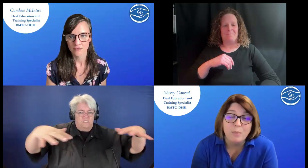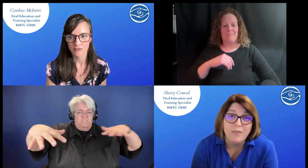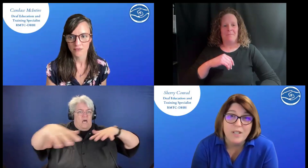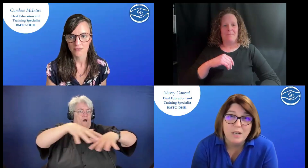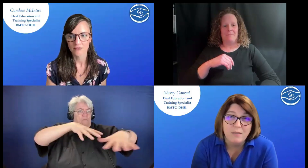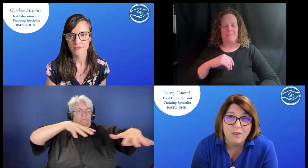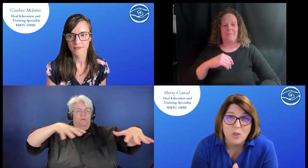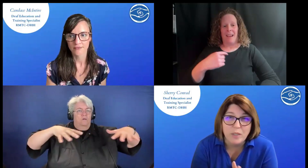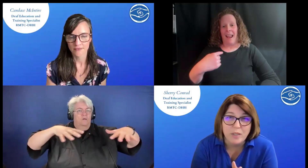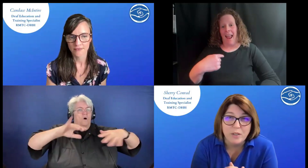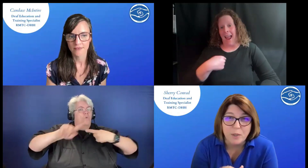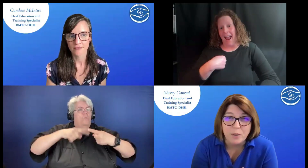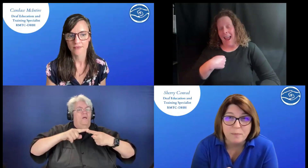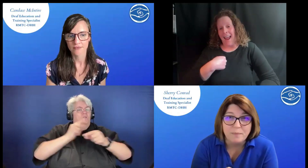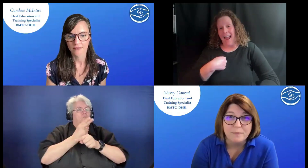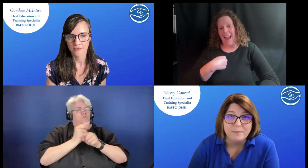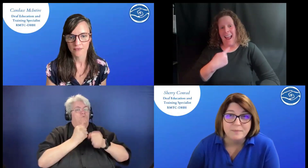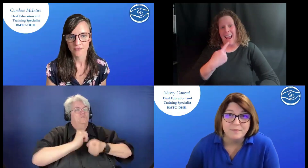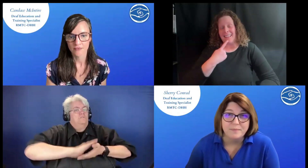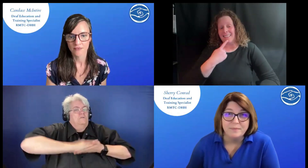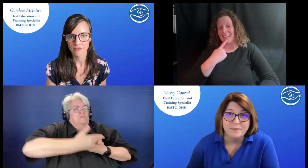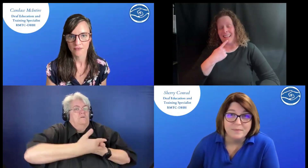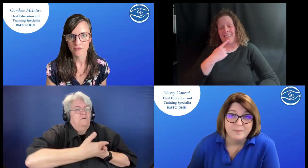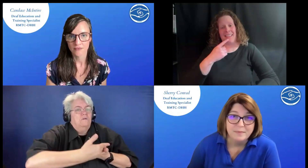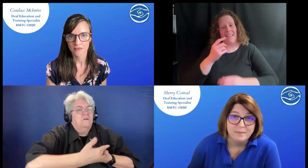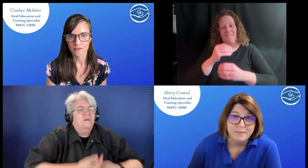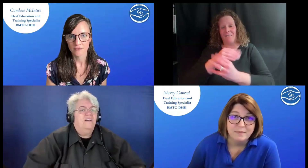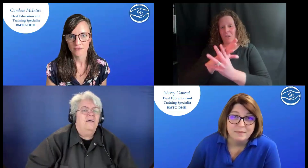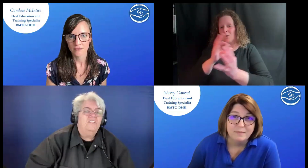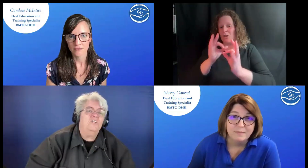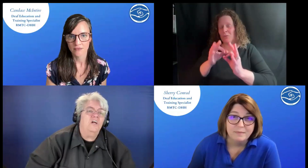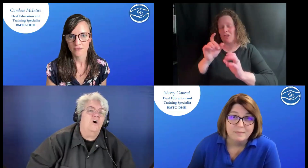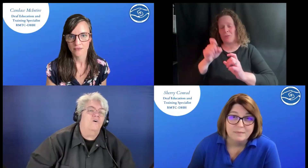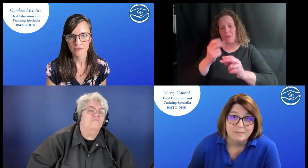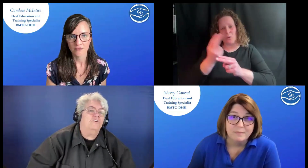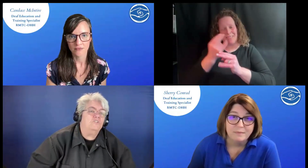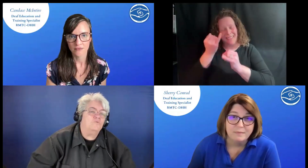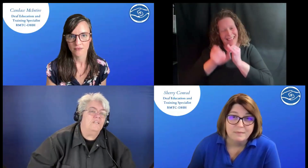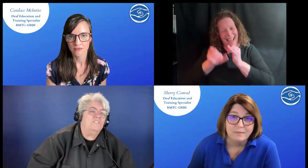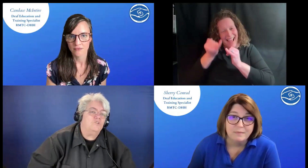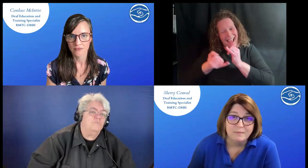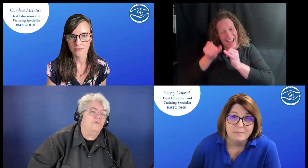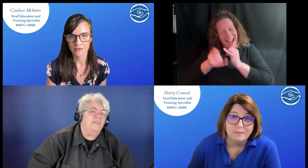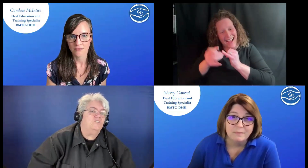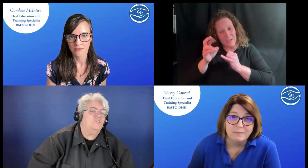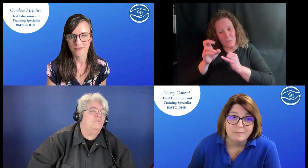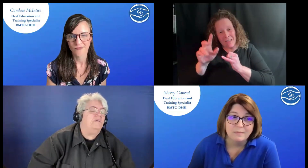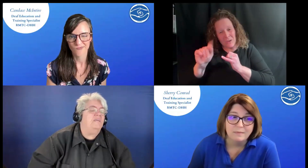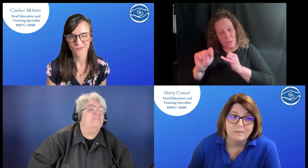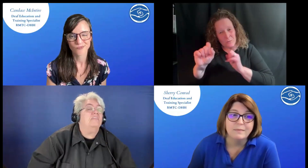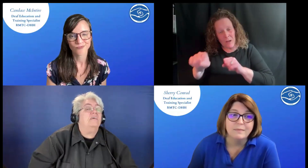with the provision of a virtual interpreter? You know virtual interpreting should be